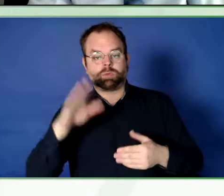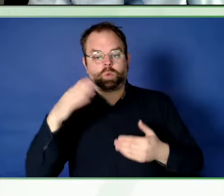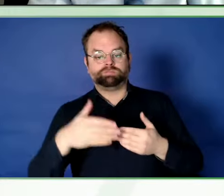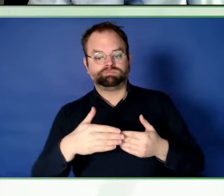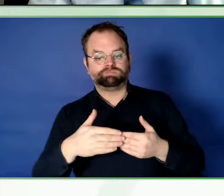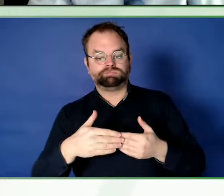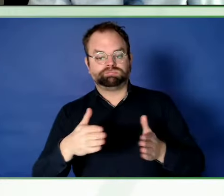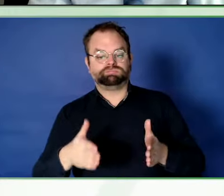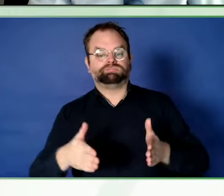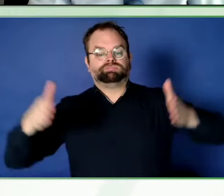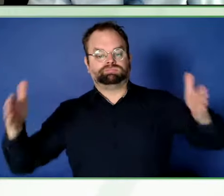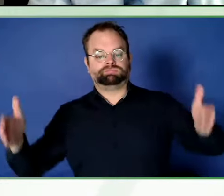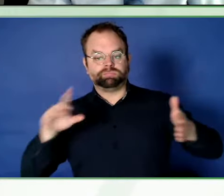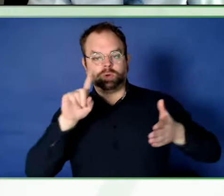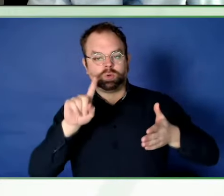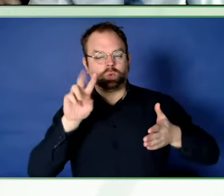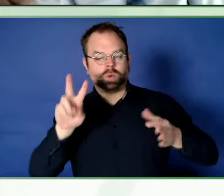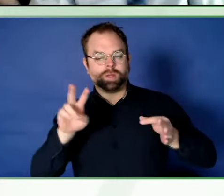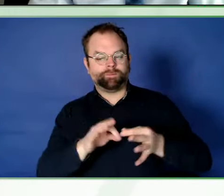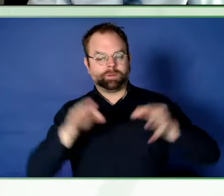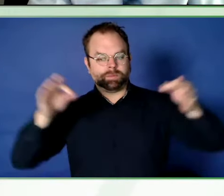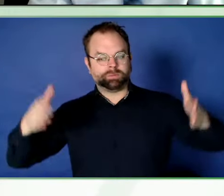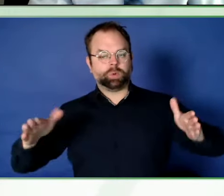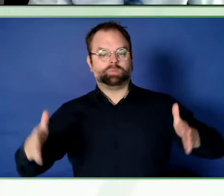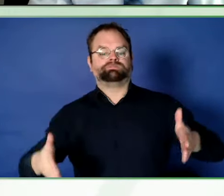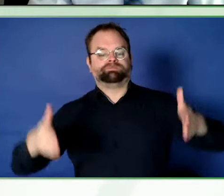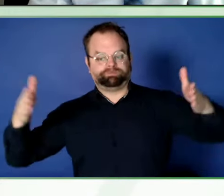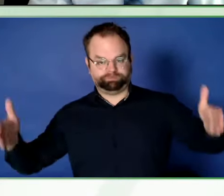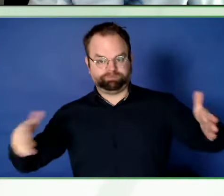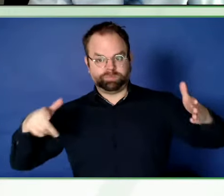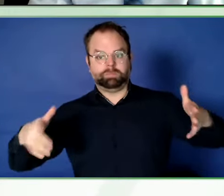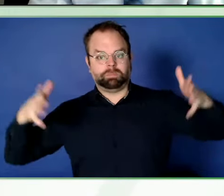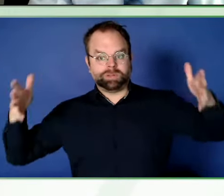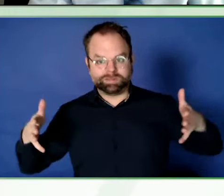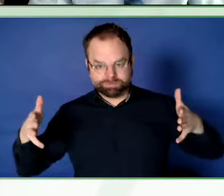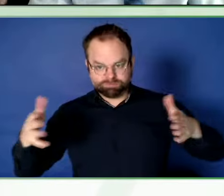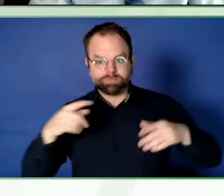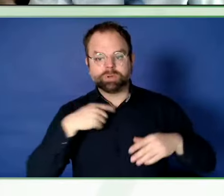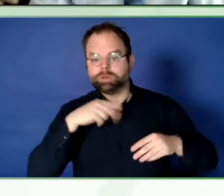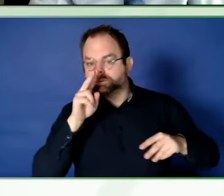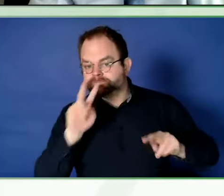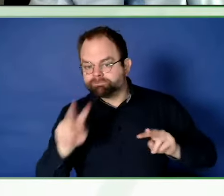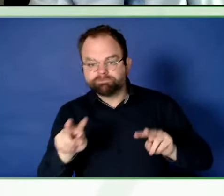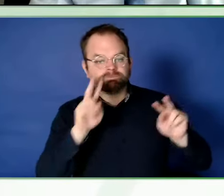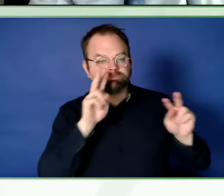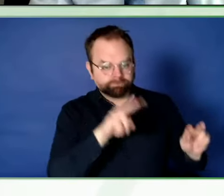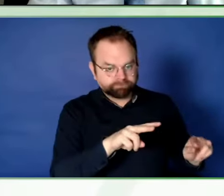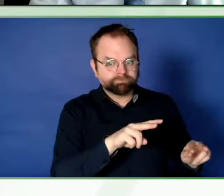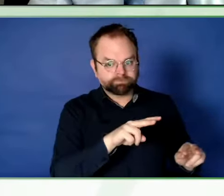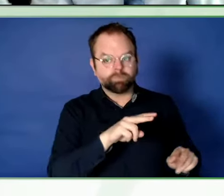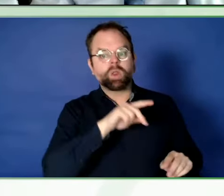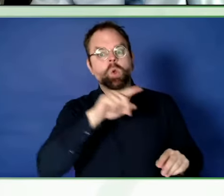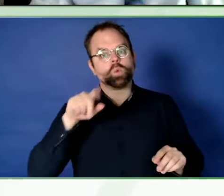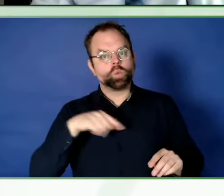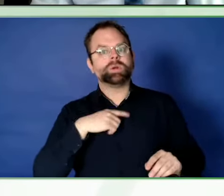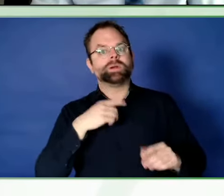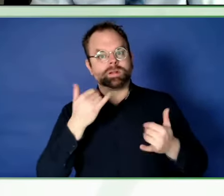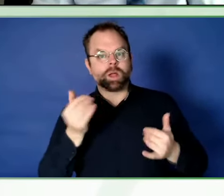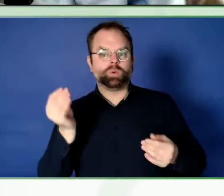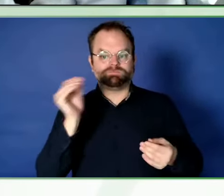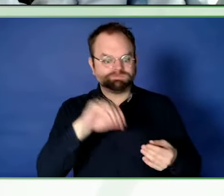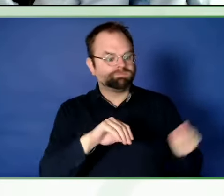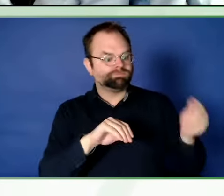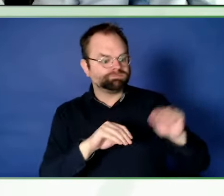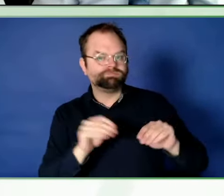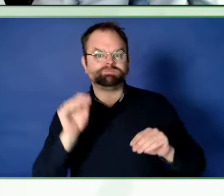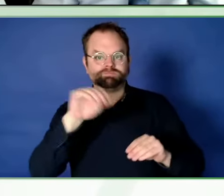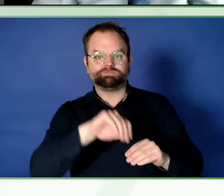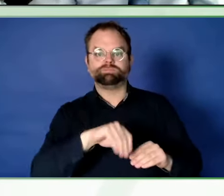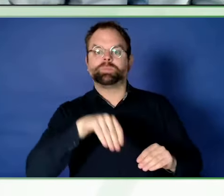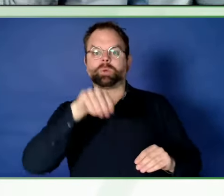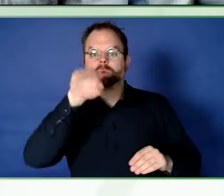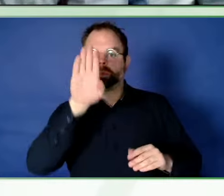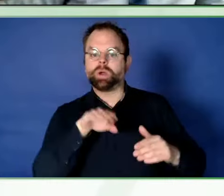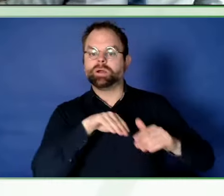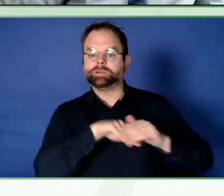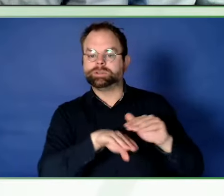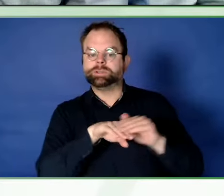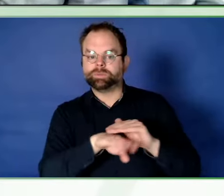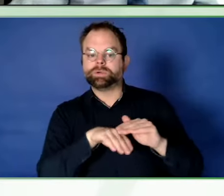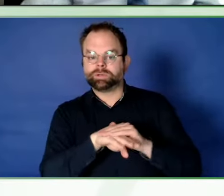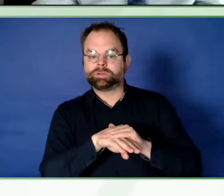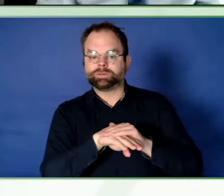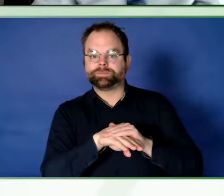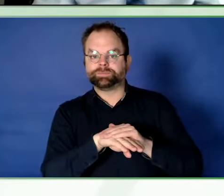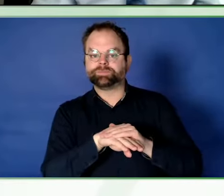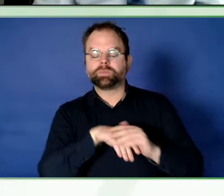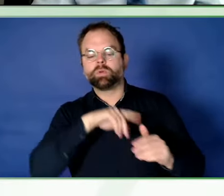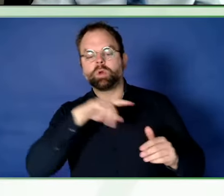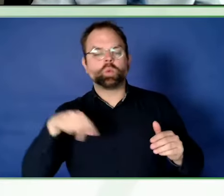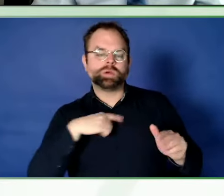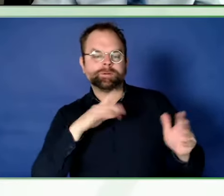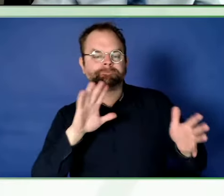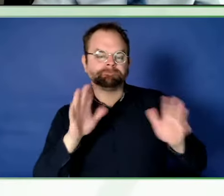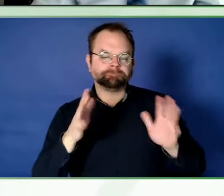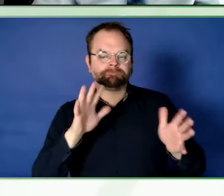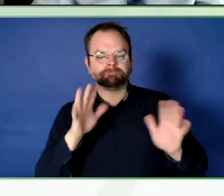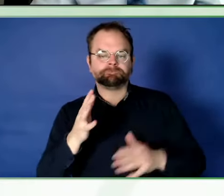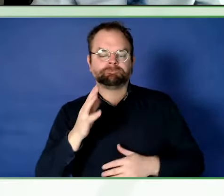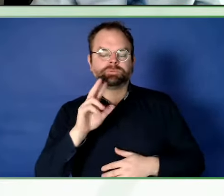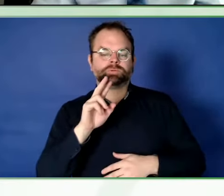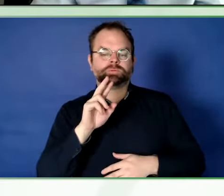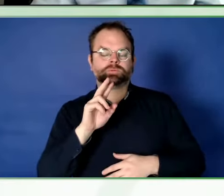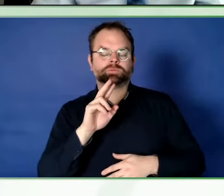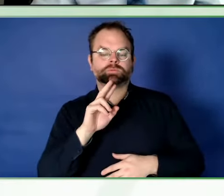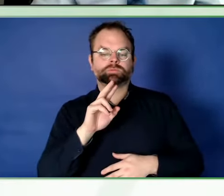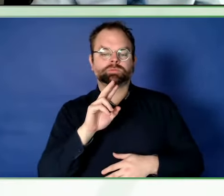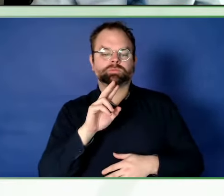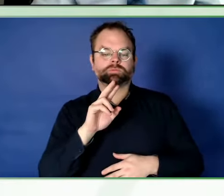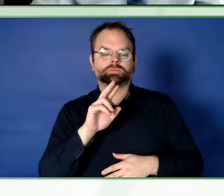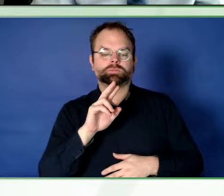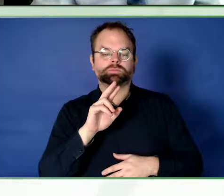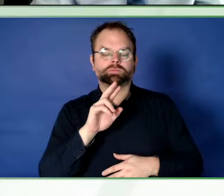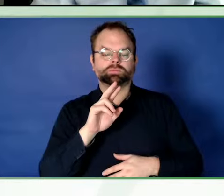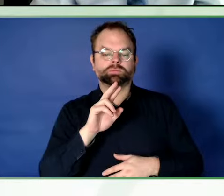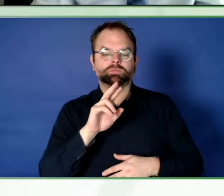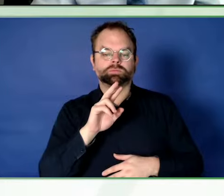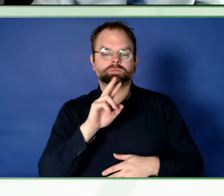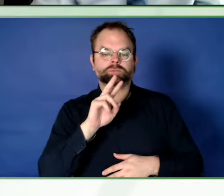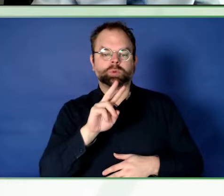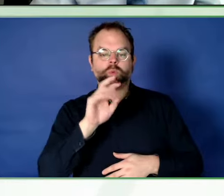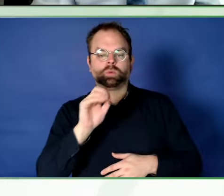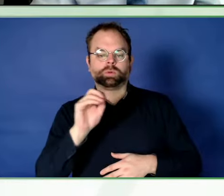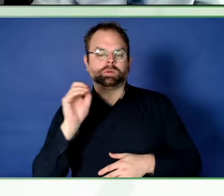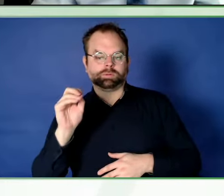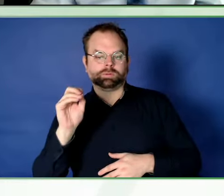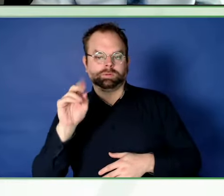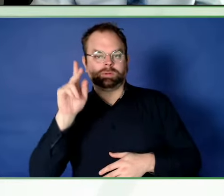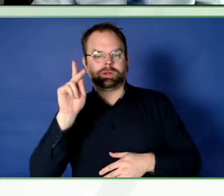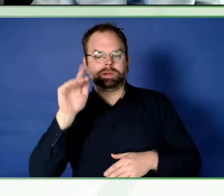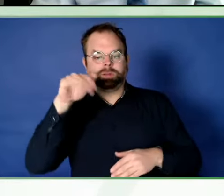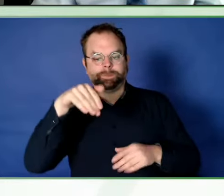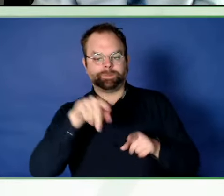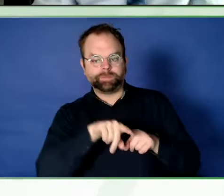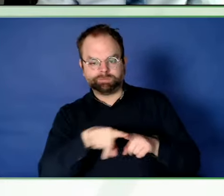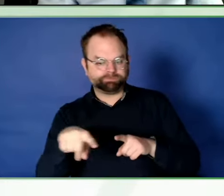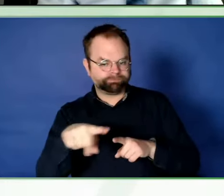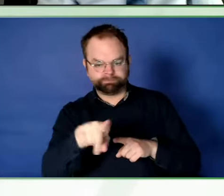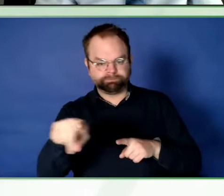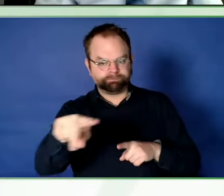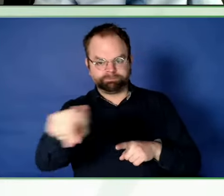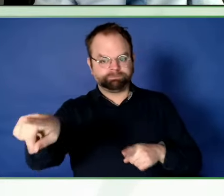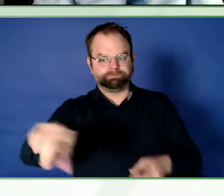We are about 200km, it is if you count both sides of the roads, that is 400 km of sidewalks